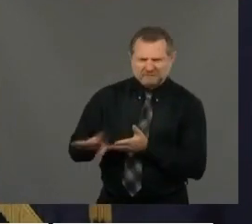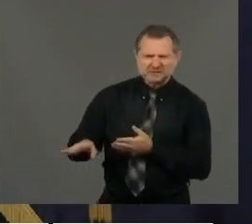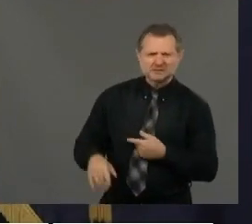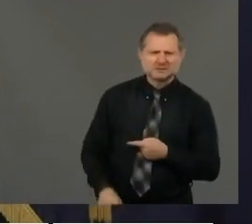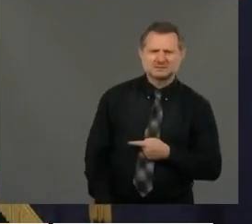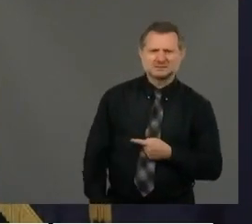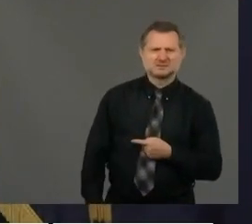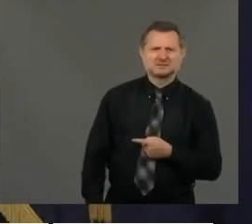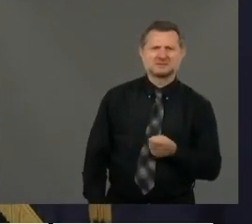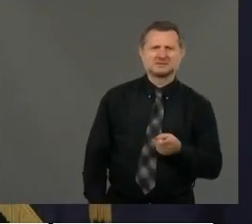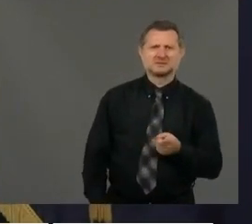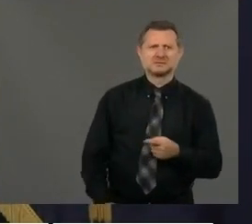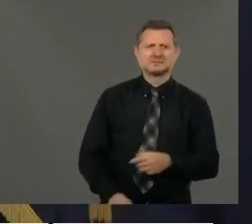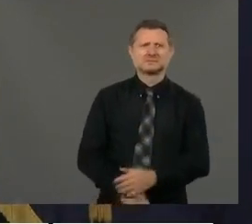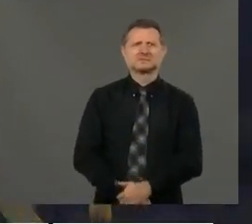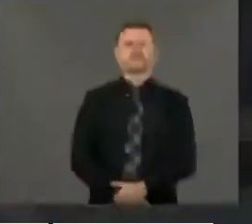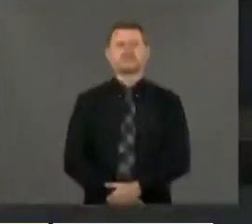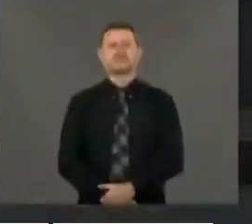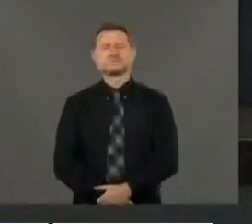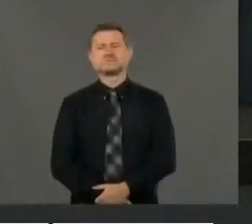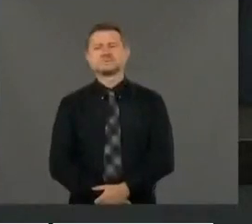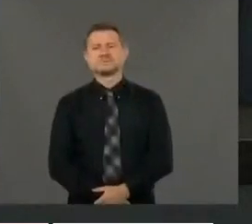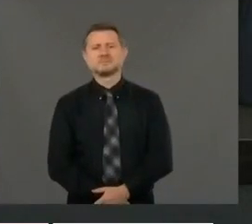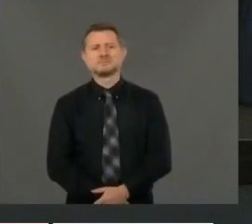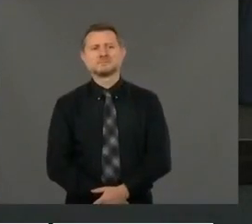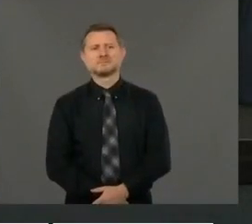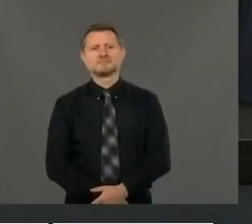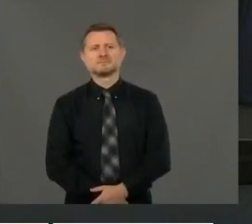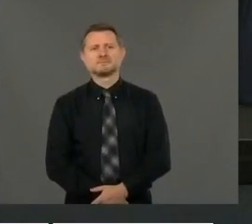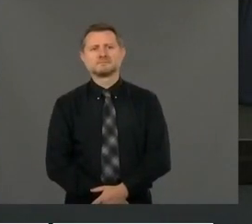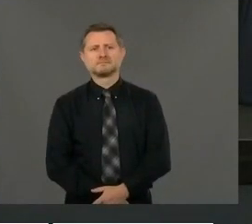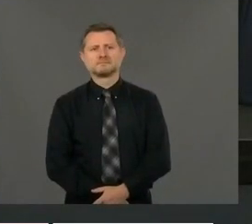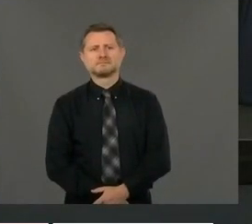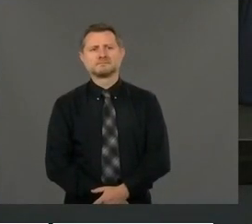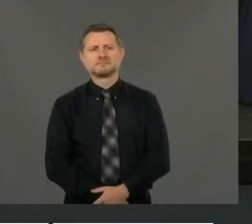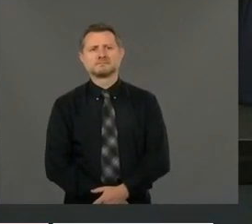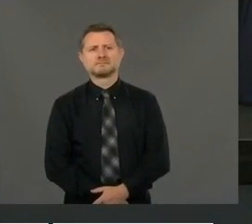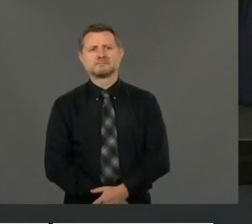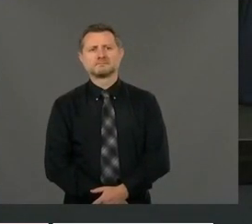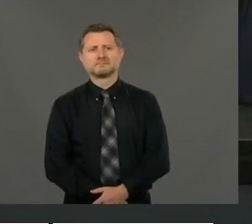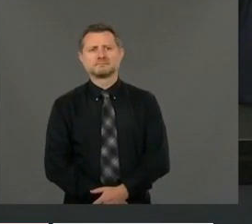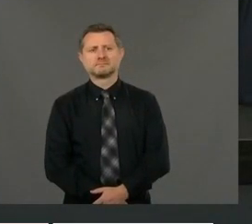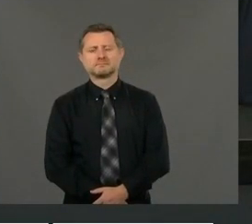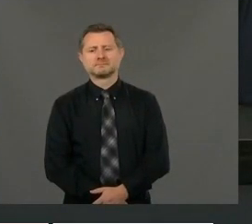IF YOU CAN'T PAY YOUR RENT, YOU